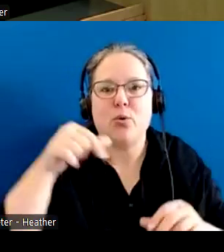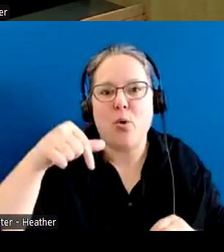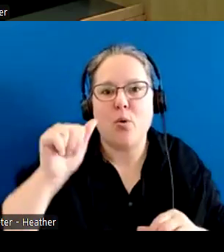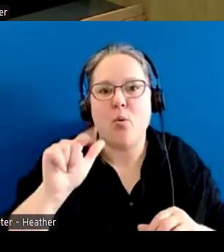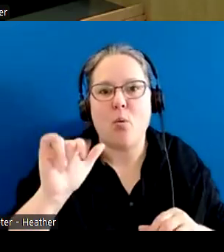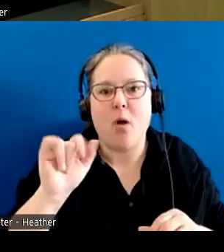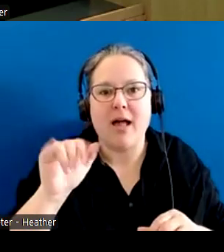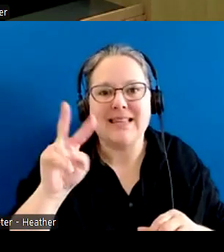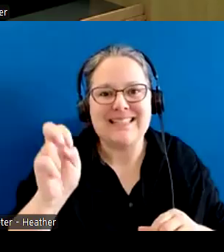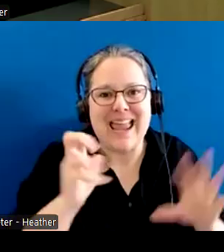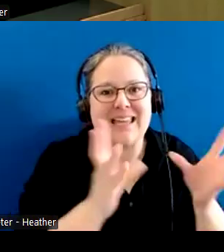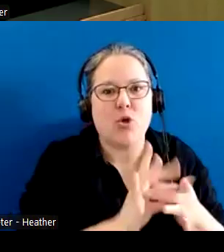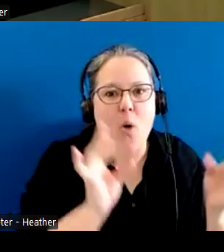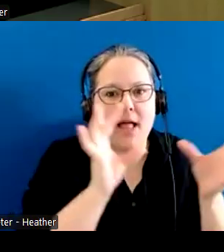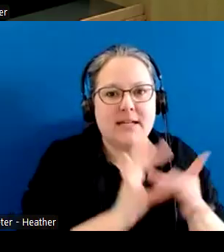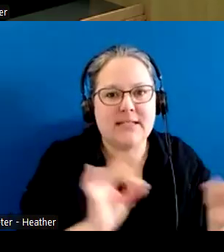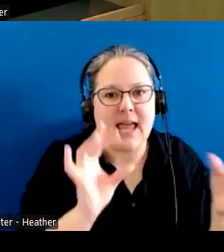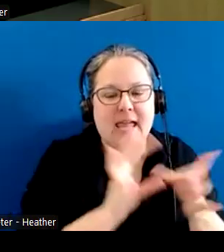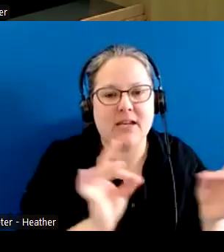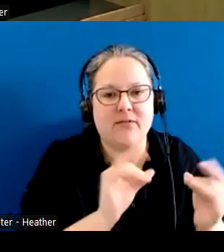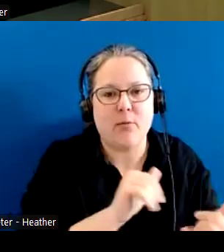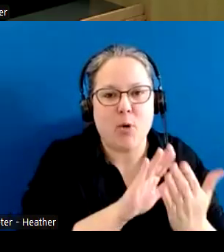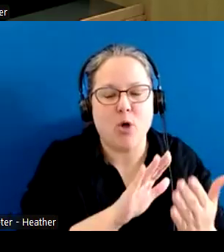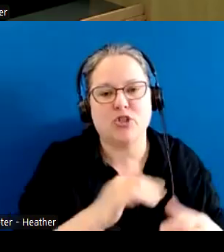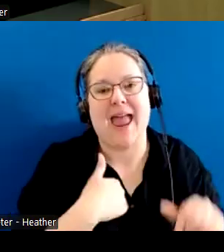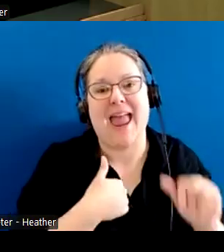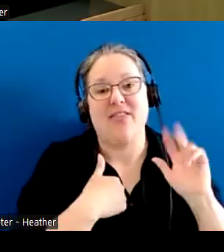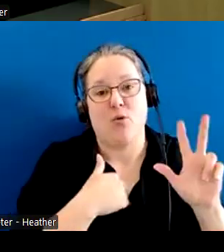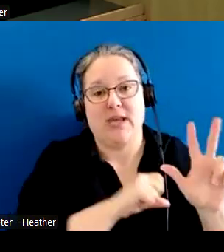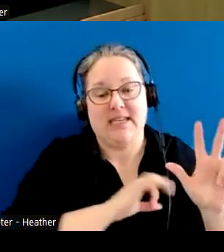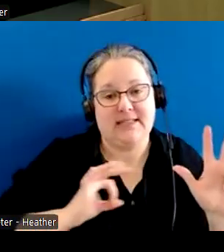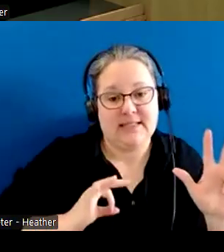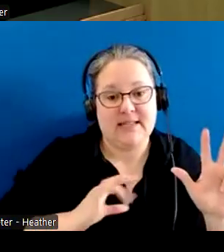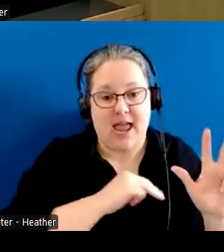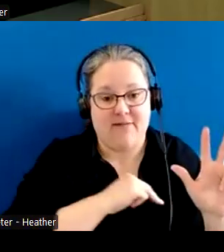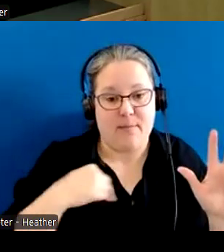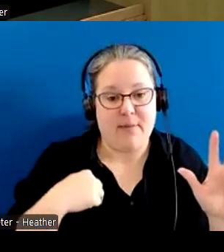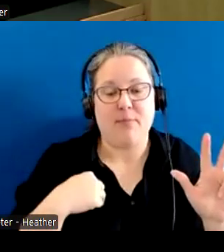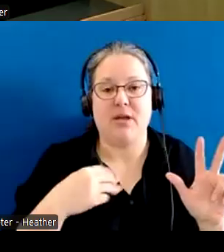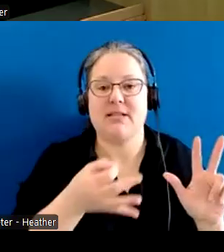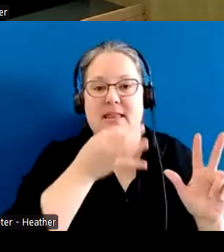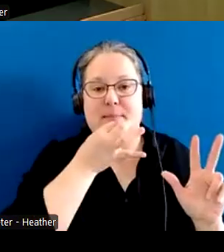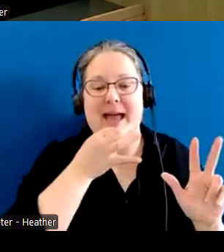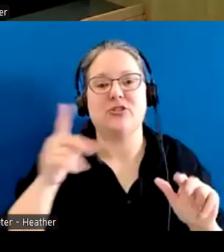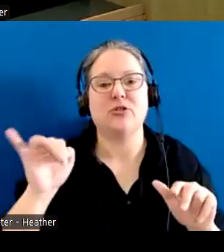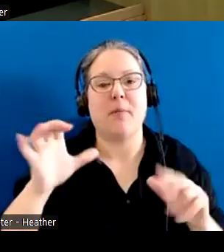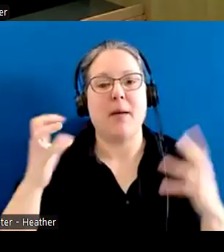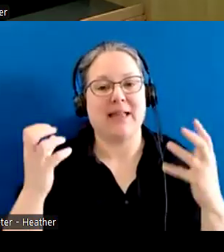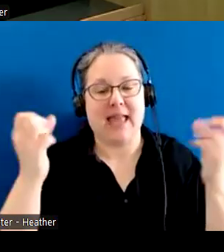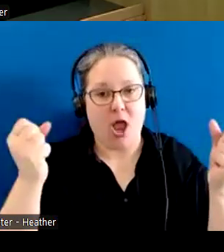I had um two uh I actually had three staff members who had um masters in public health who had done